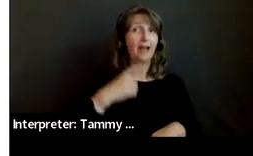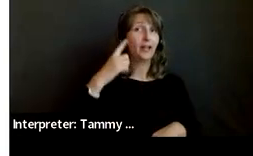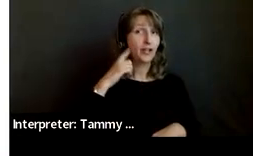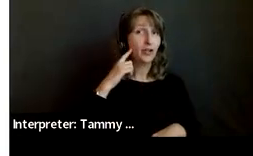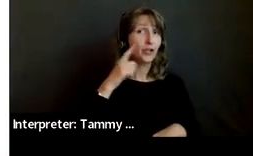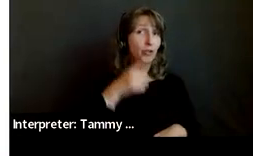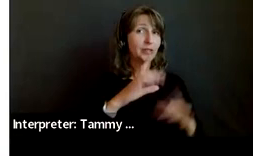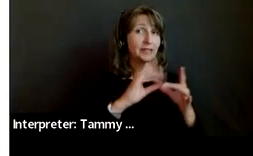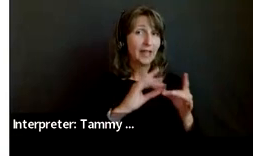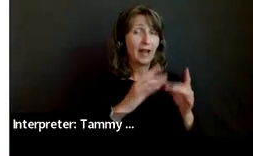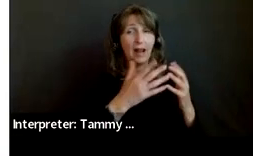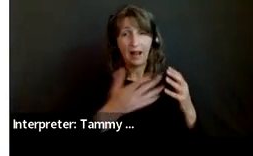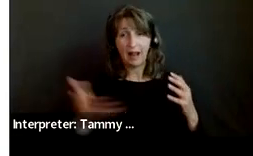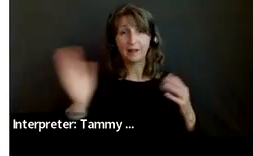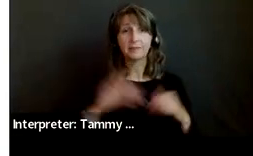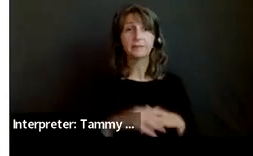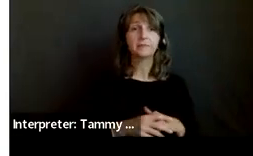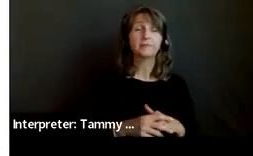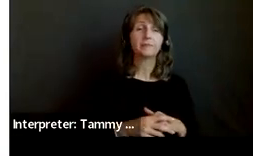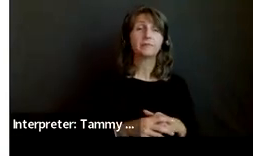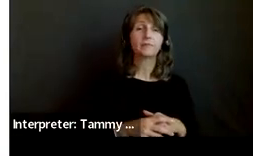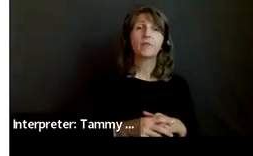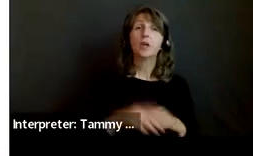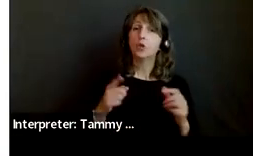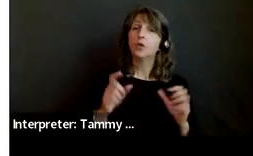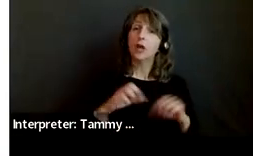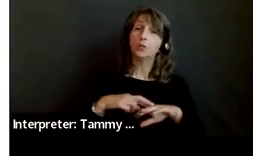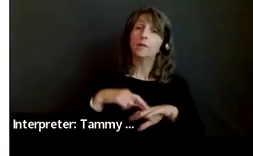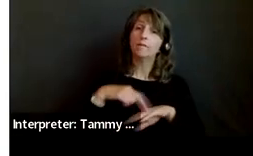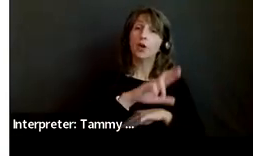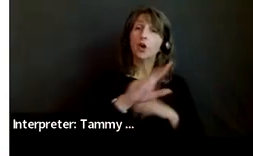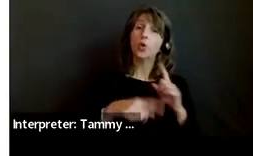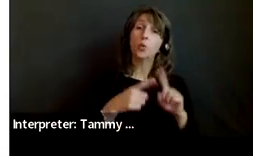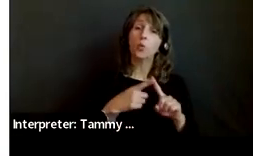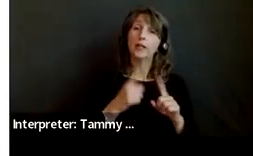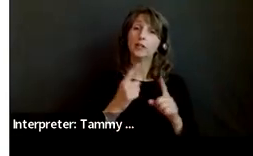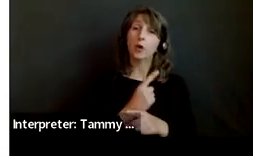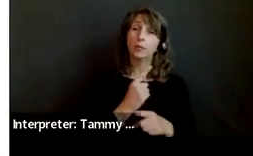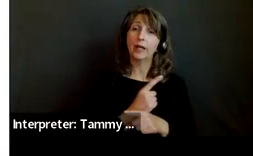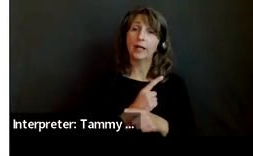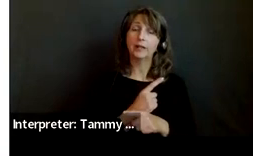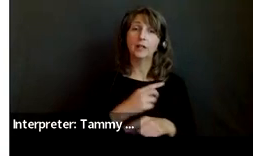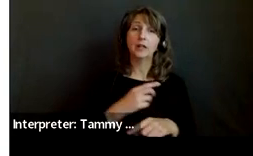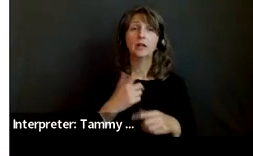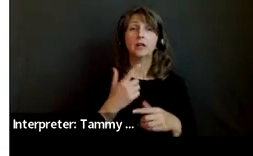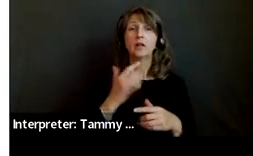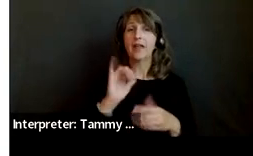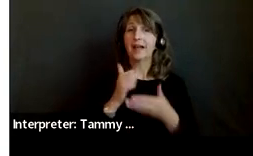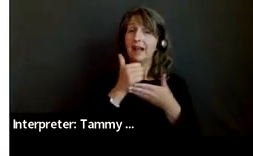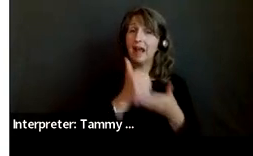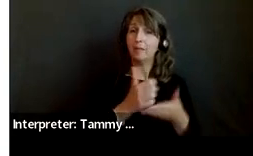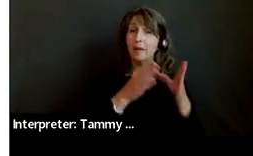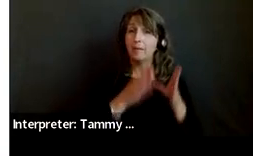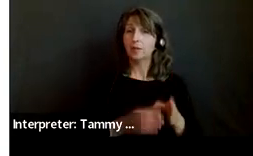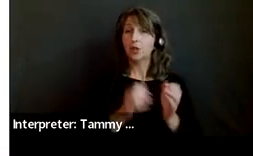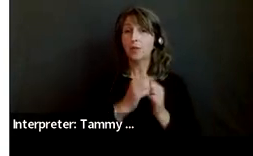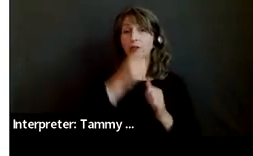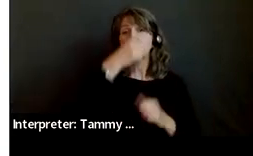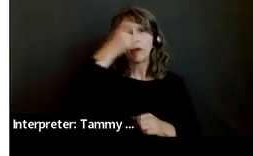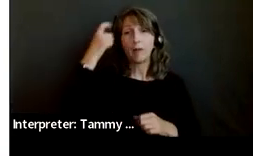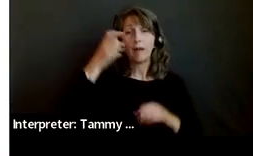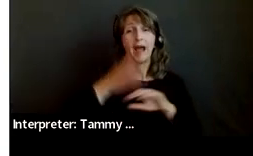And preferring when it's applicable. Utilizing referrals. To help someone with the trauma piece that they may need after being through a trauma.